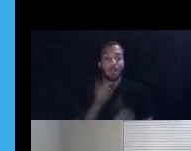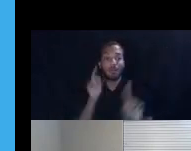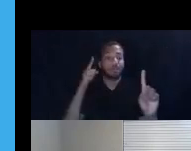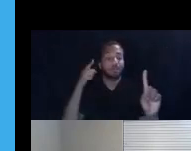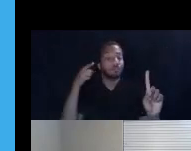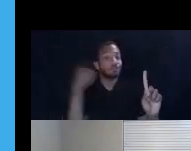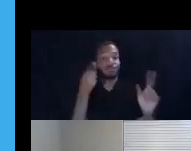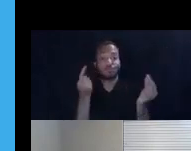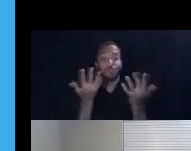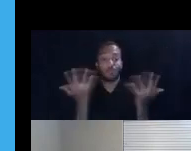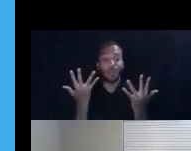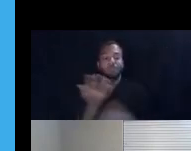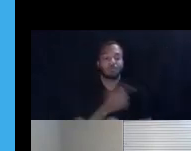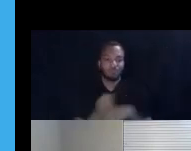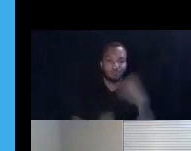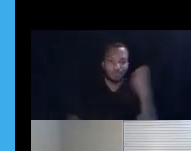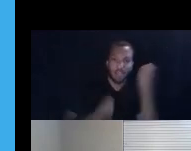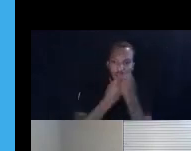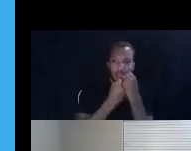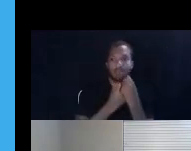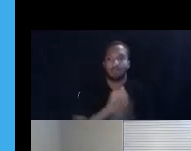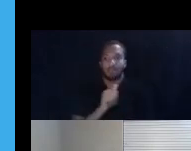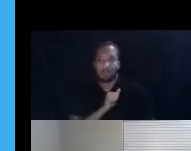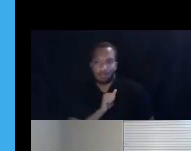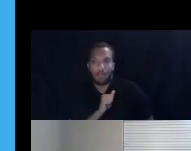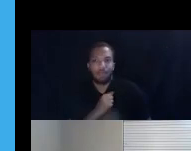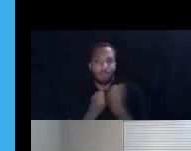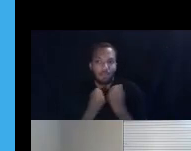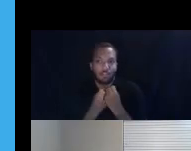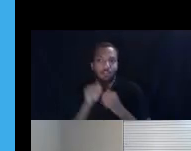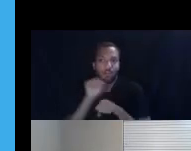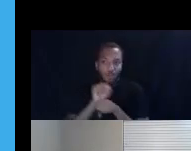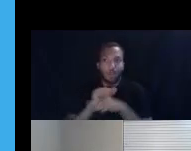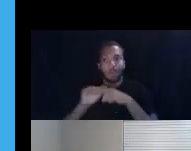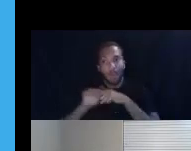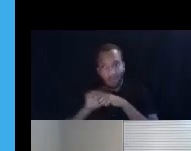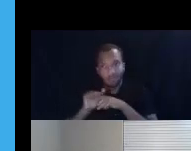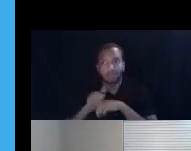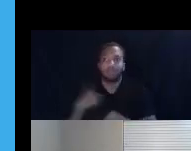Advocacy, so supporting racial justice, self equity, policy, and advocacy practices and policies.